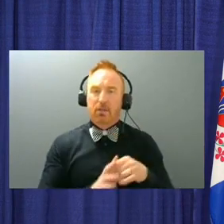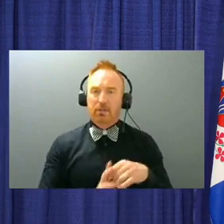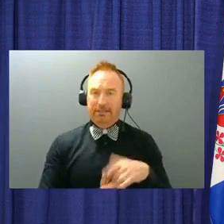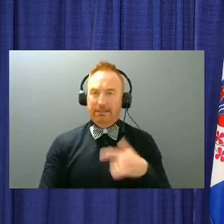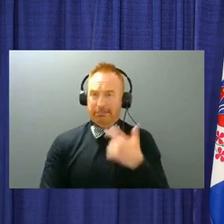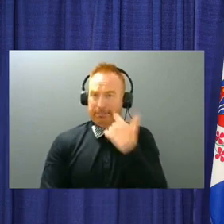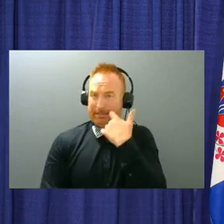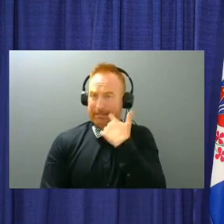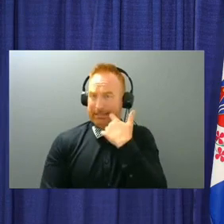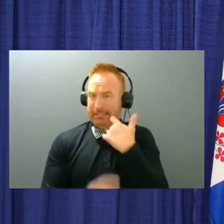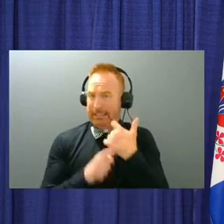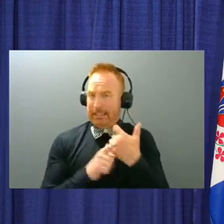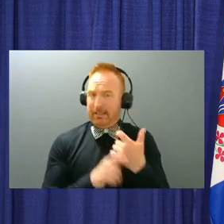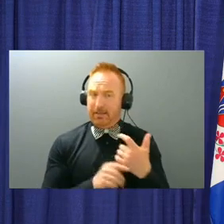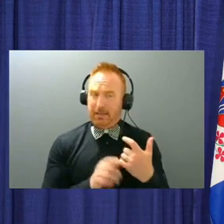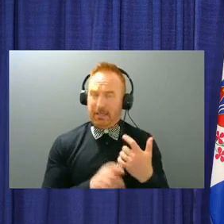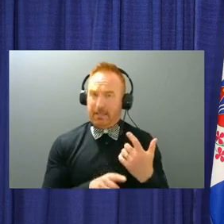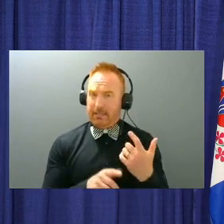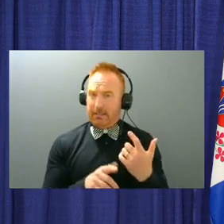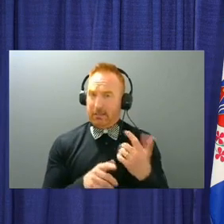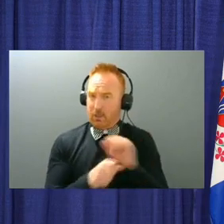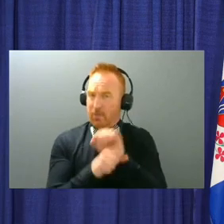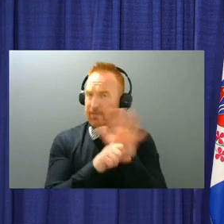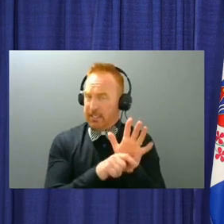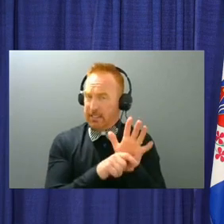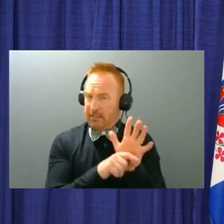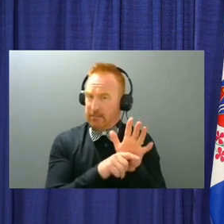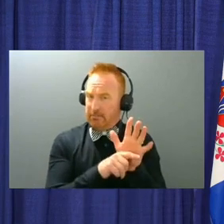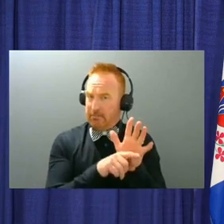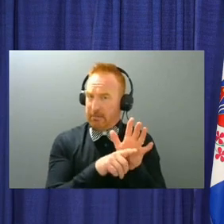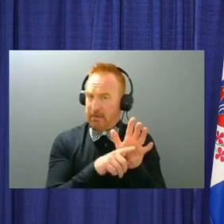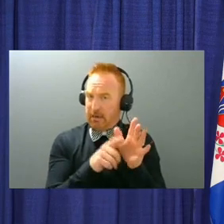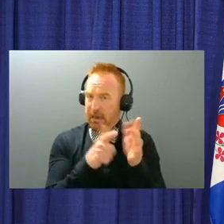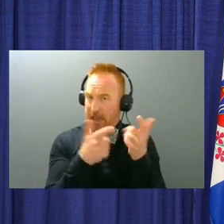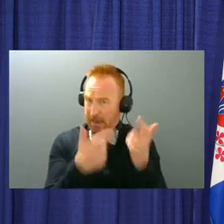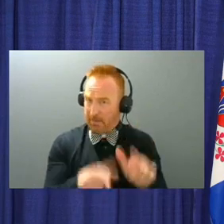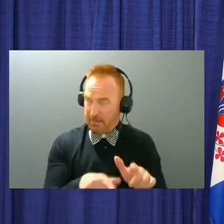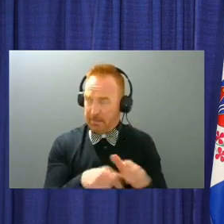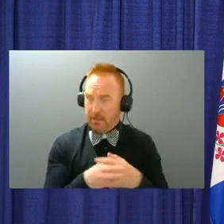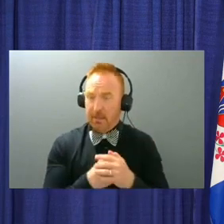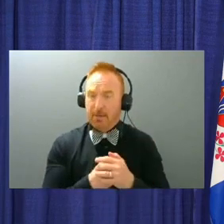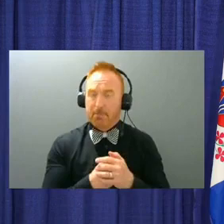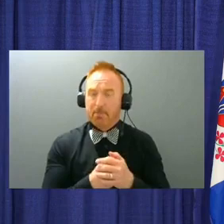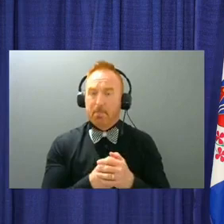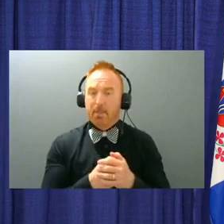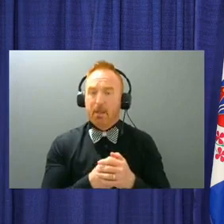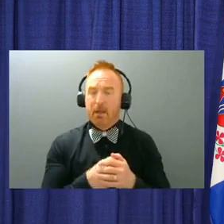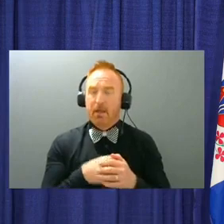this last case was that the